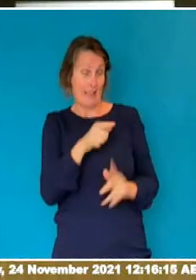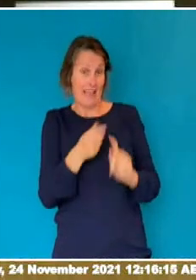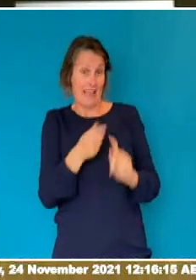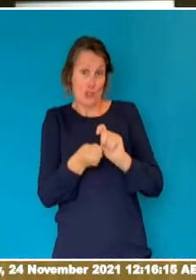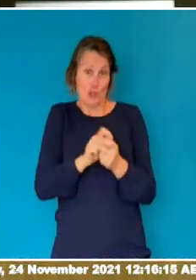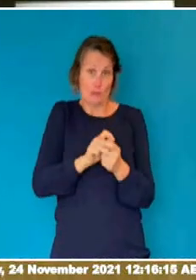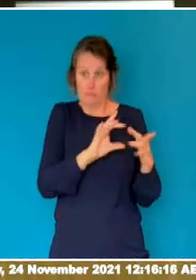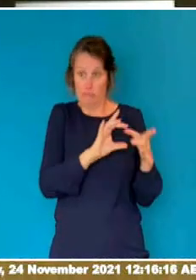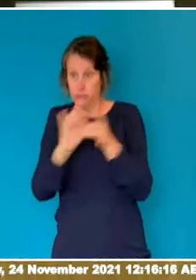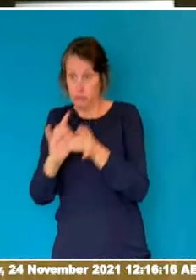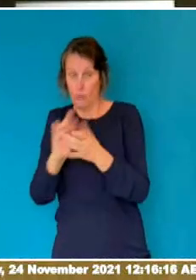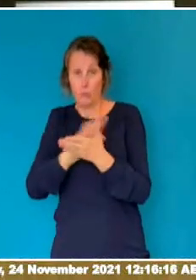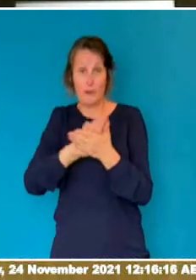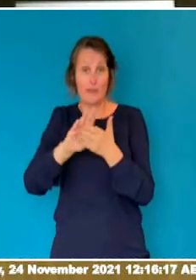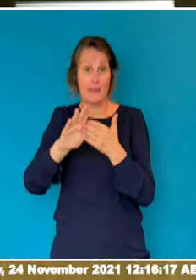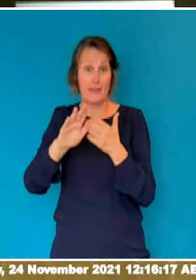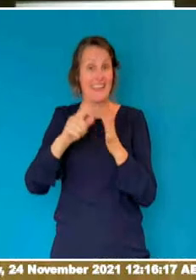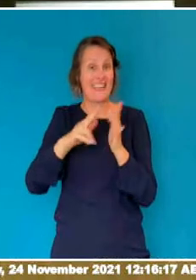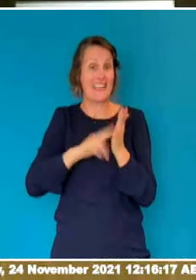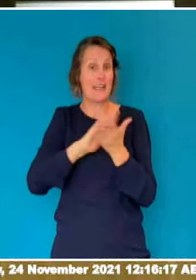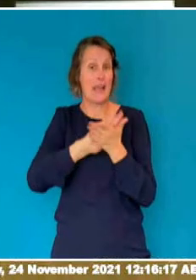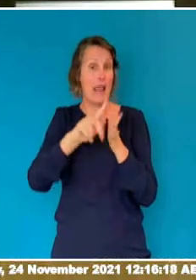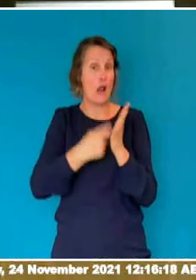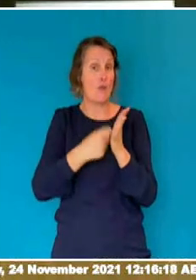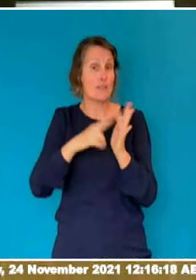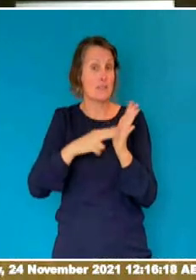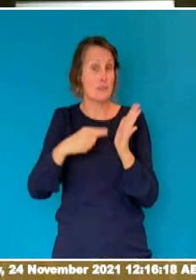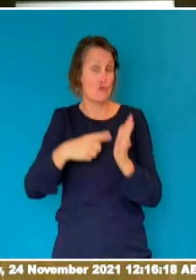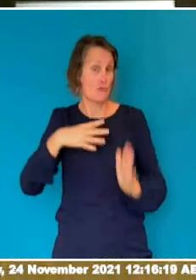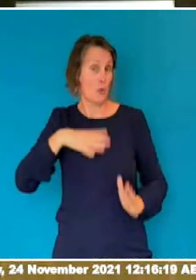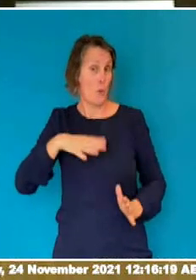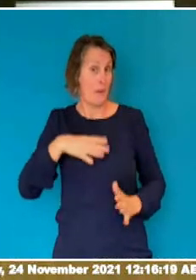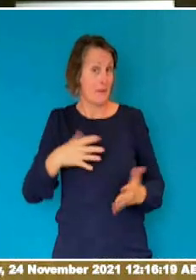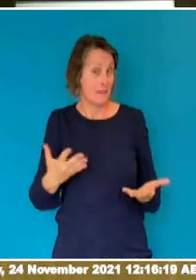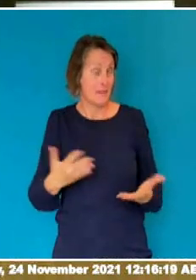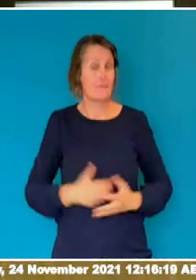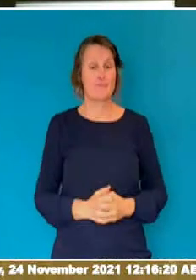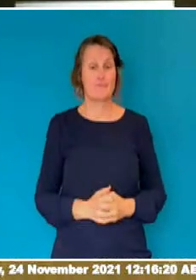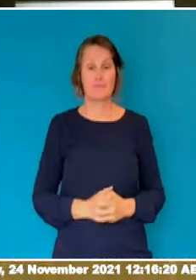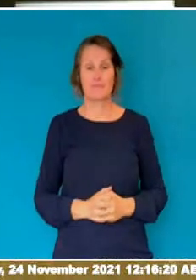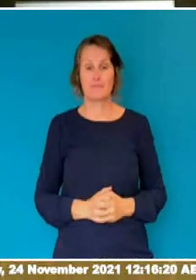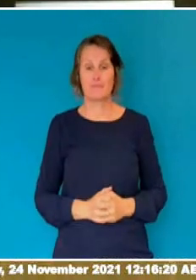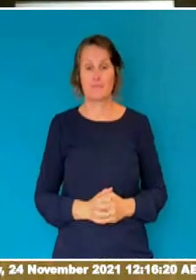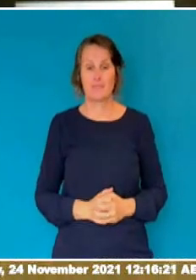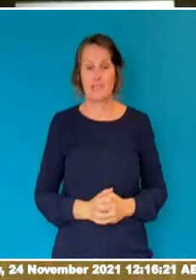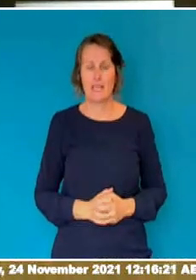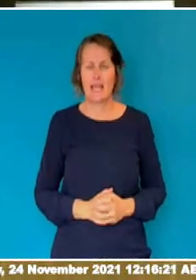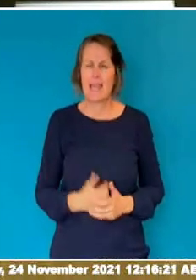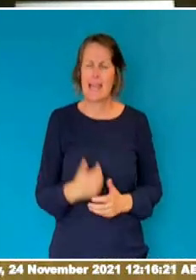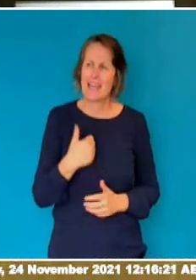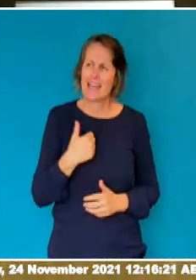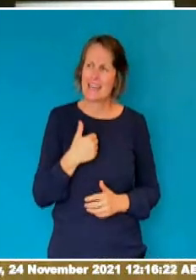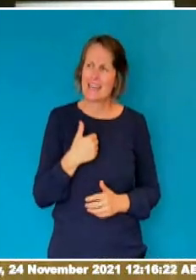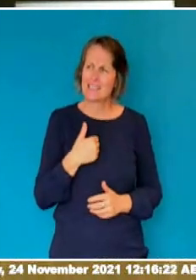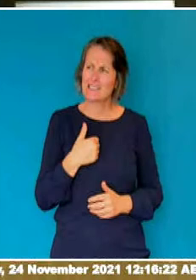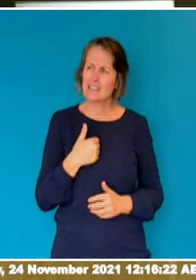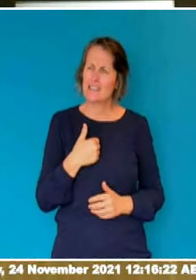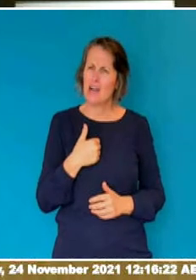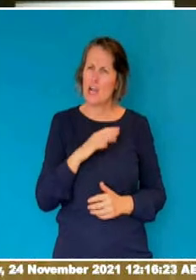I don't know that at interview stage we would